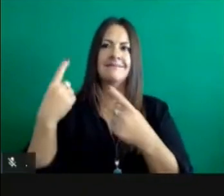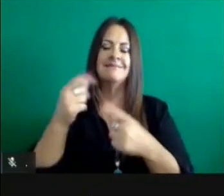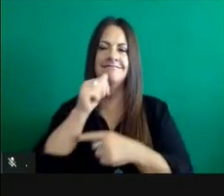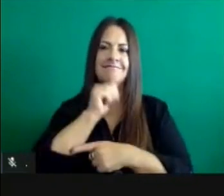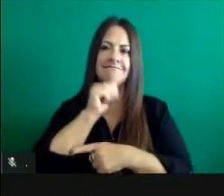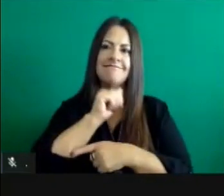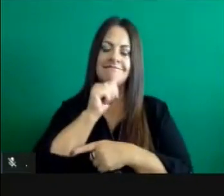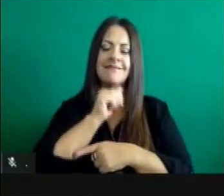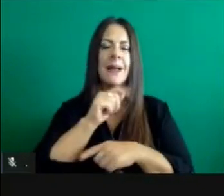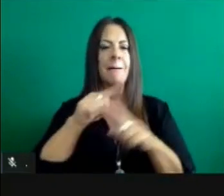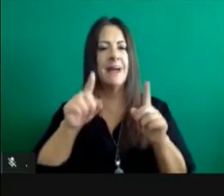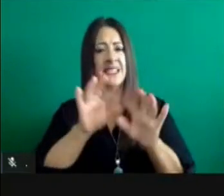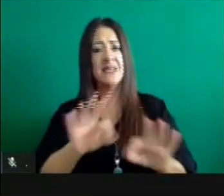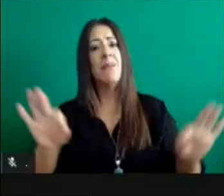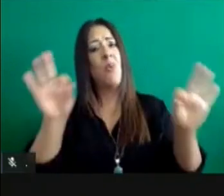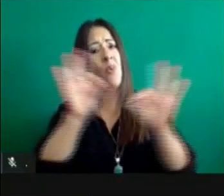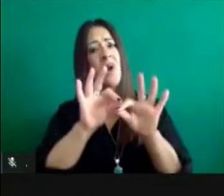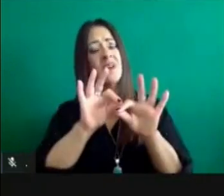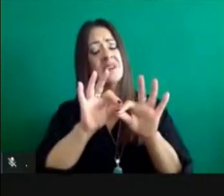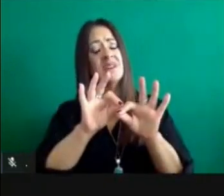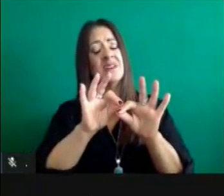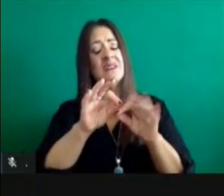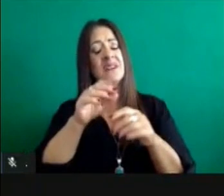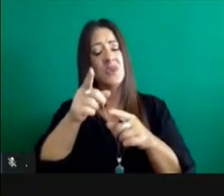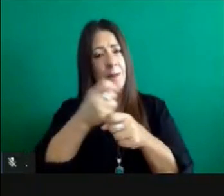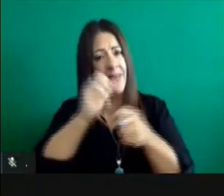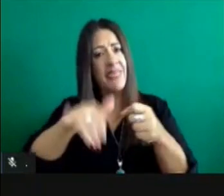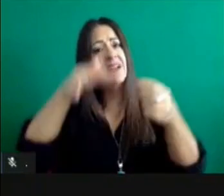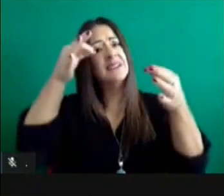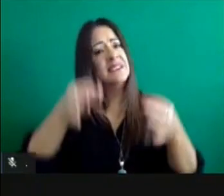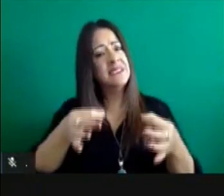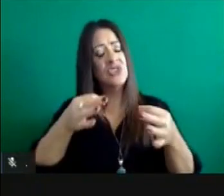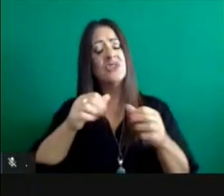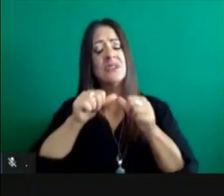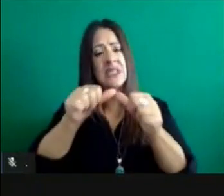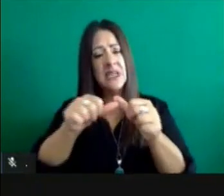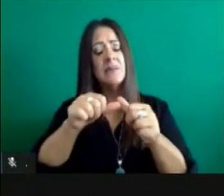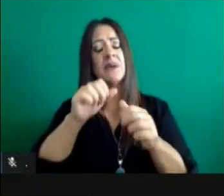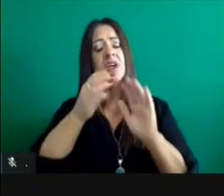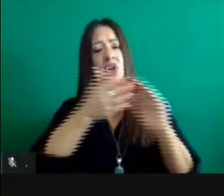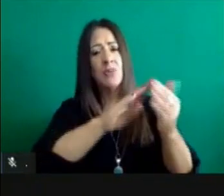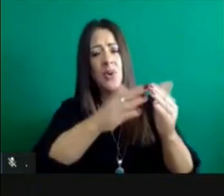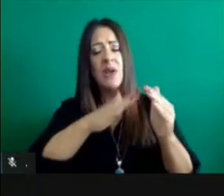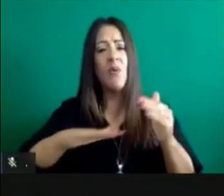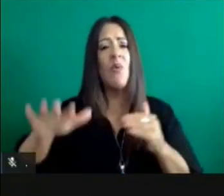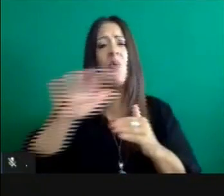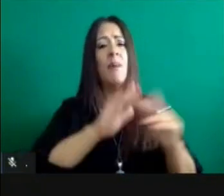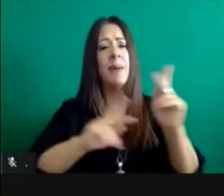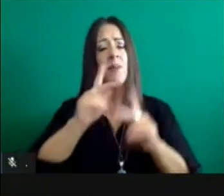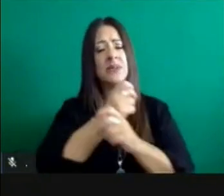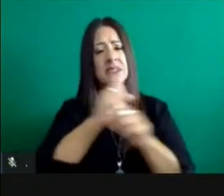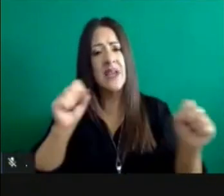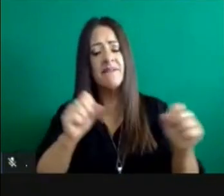DIFFICULT CHOICES TO MAKE THEM ESPECIALLY EIGHT OR NINE MONTHS INTO OUR RESPONSE. WE BELIEVE THAT THESE ARE